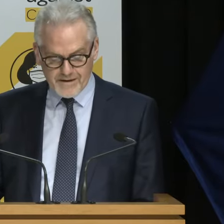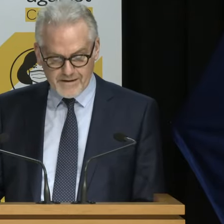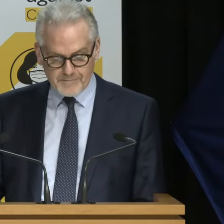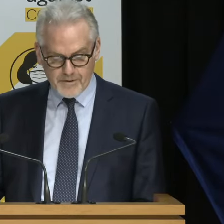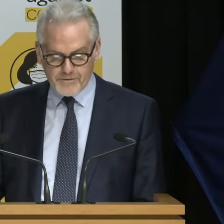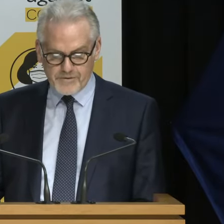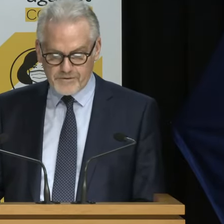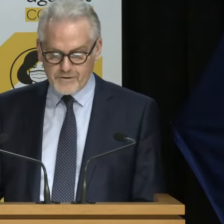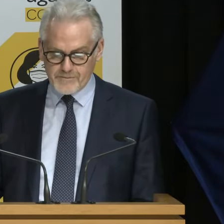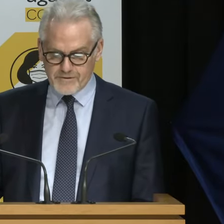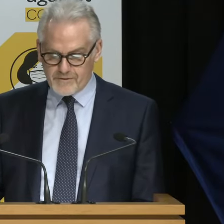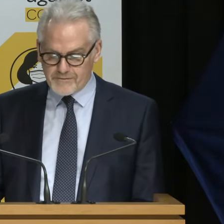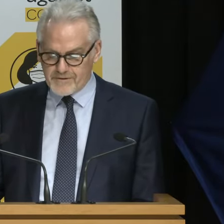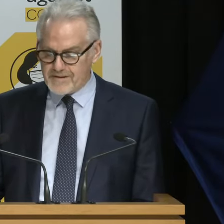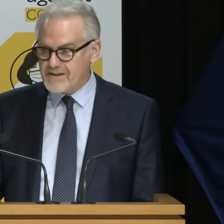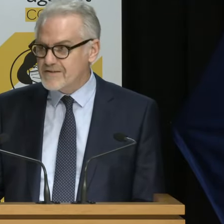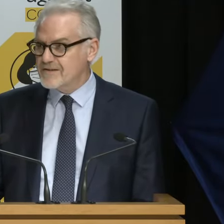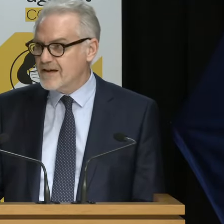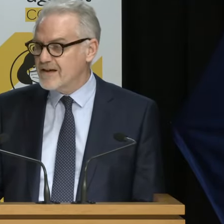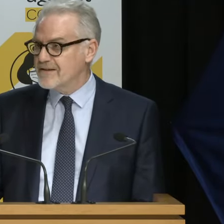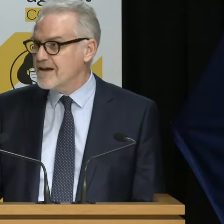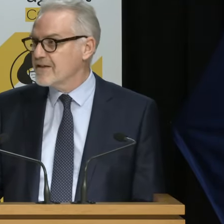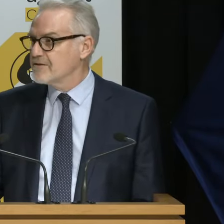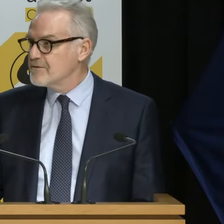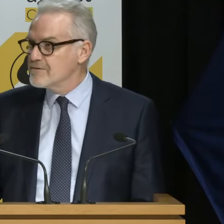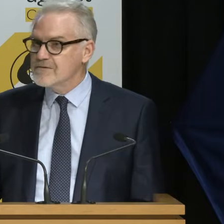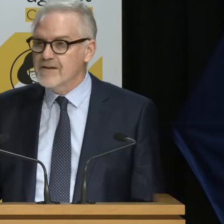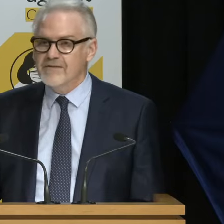be the main test method that we use, we need to look at other testing options to complement PCR.